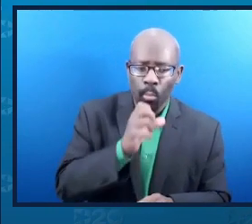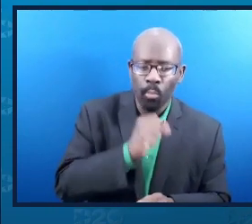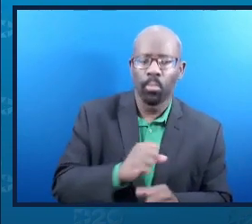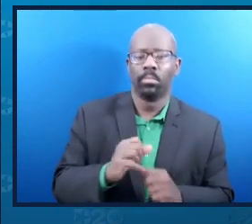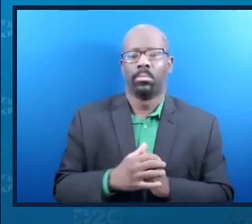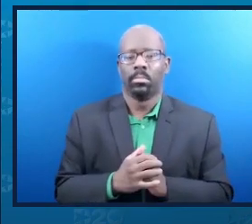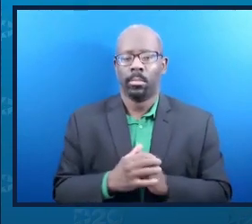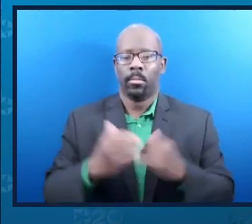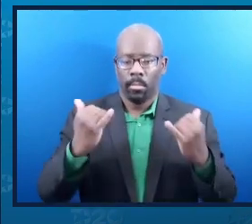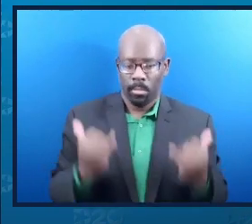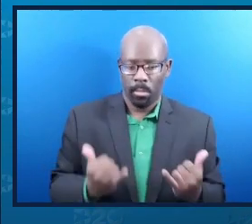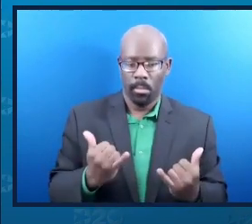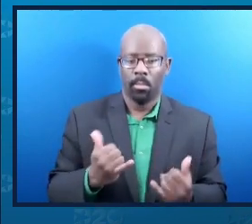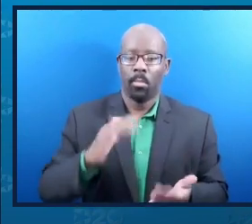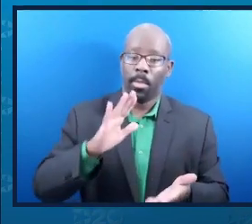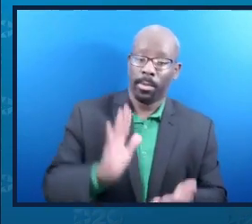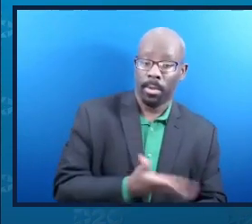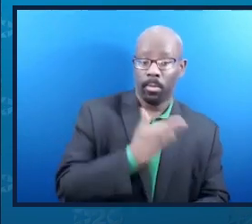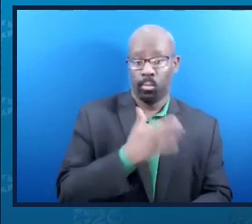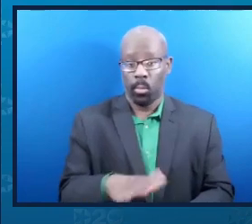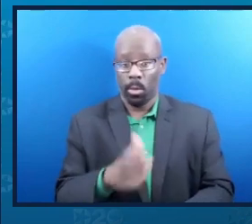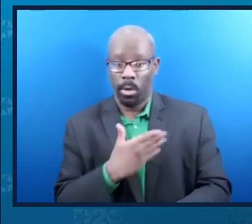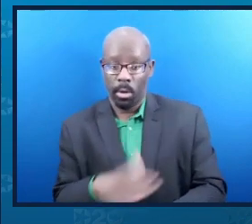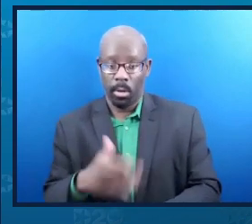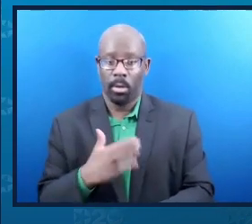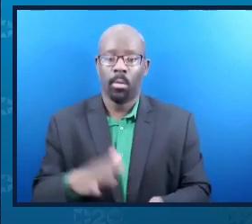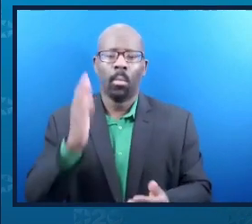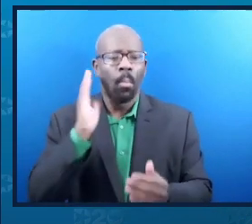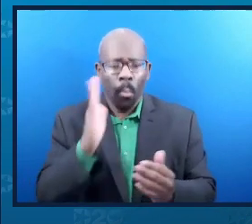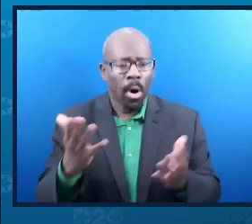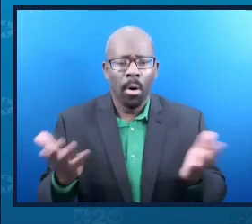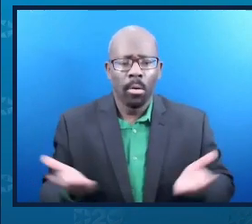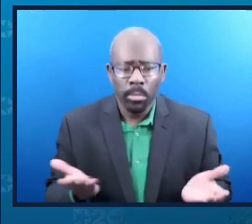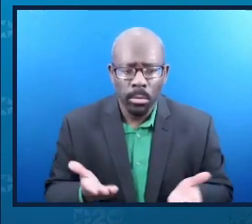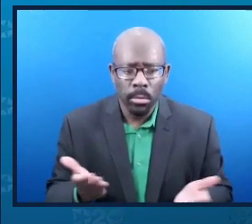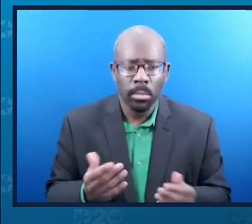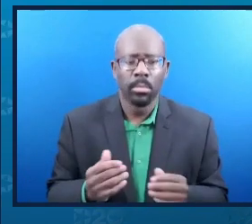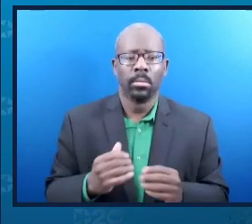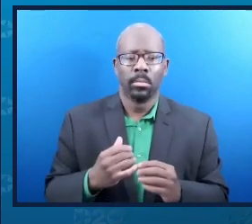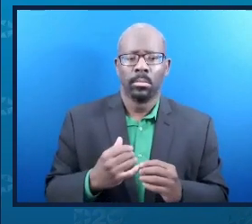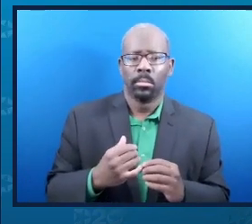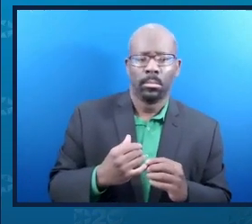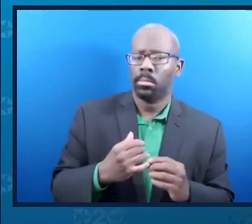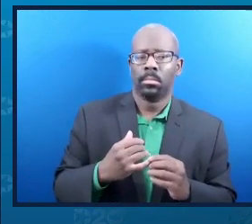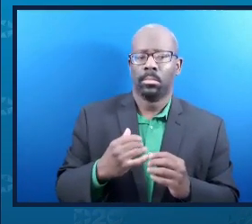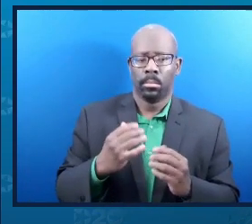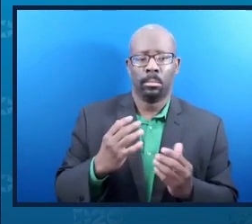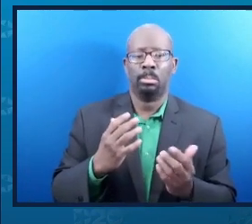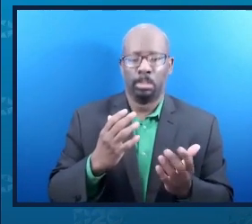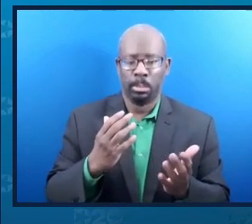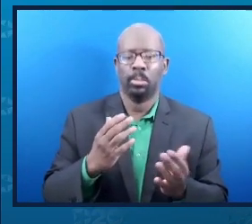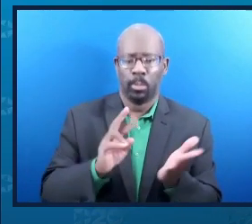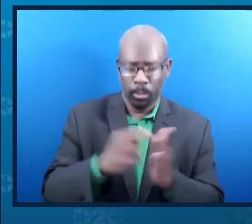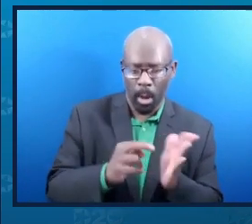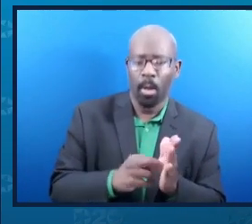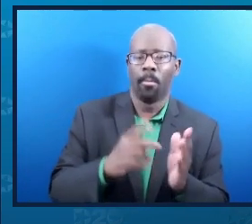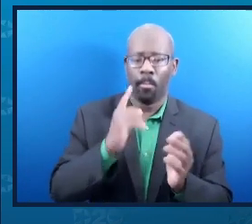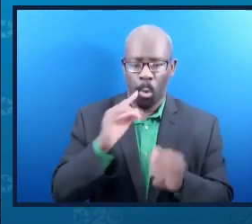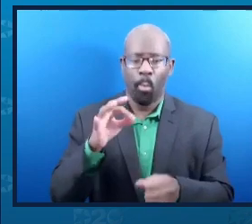VOTERS. SHE'S A VOICE FOR HER GENERATION IN BOTH HER MUSIC AND HER ACT